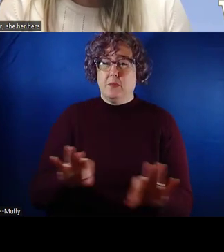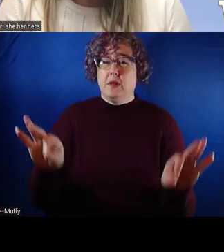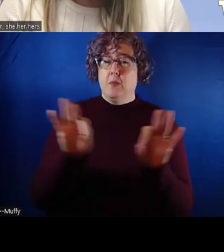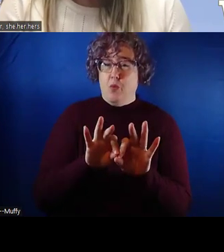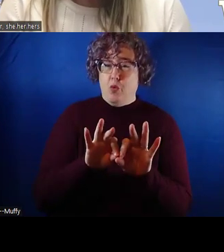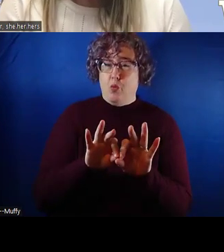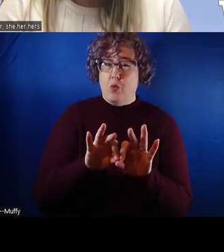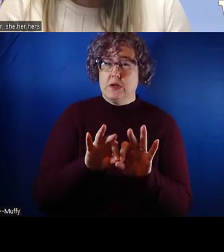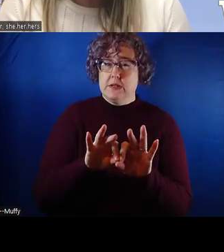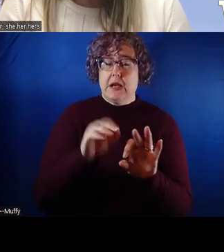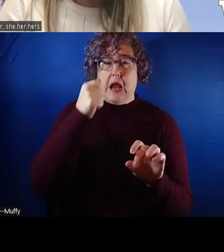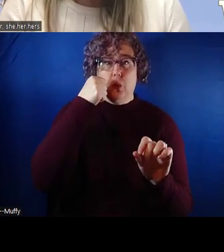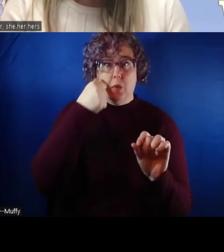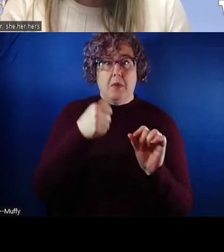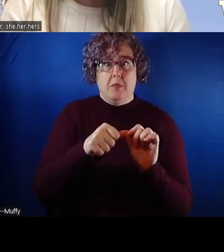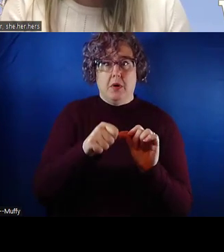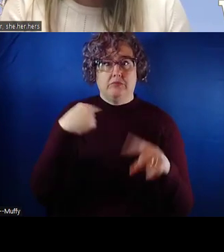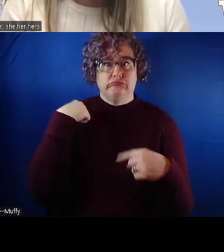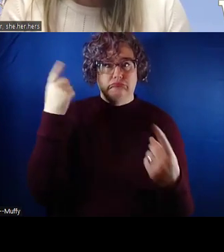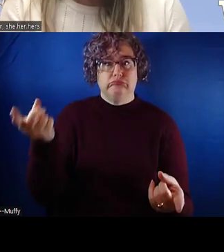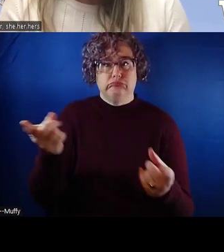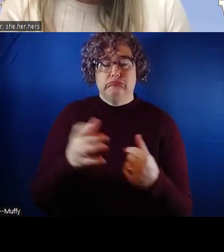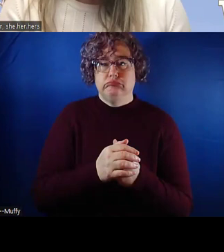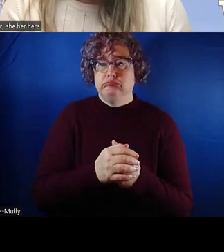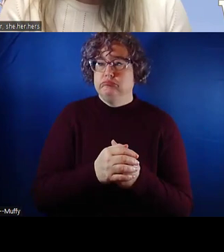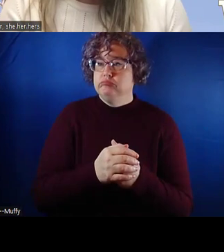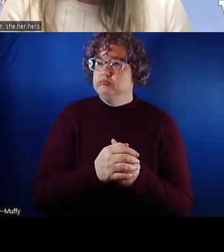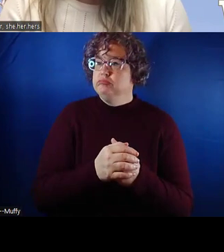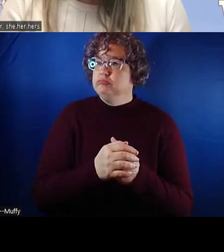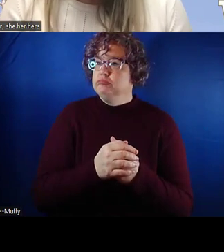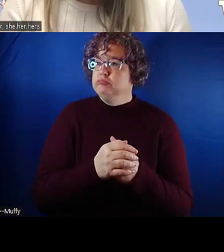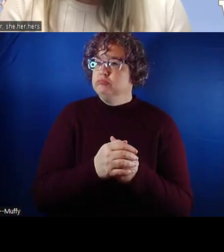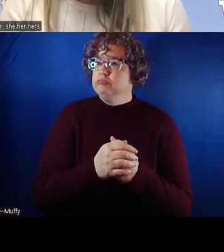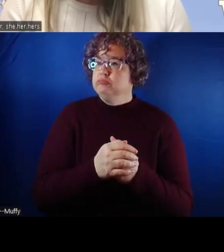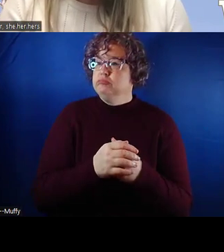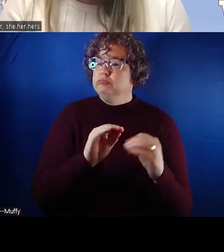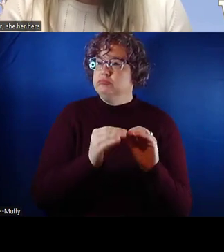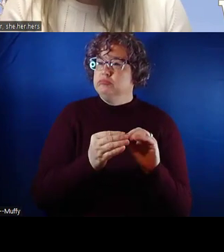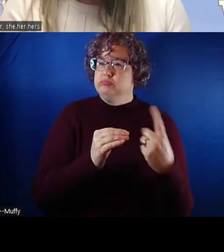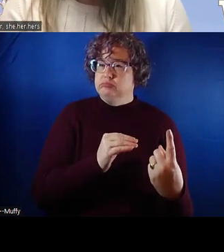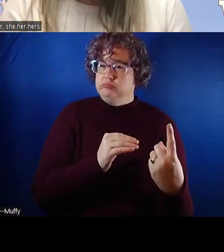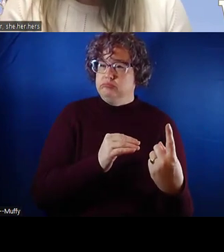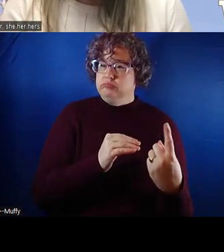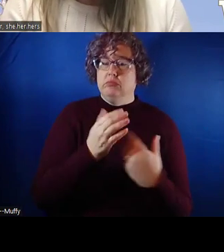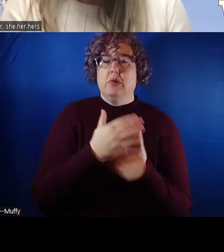over time in my clinical experience, number one was comfort with technology.